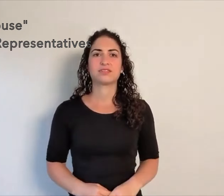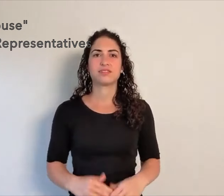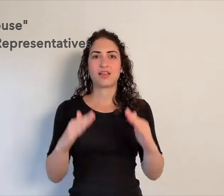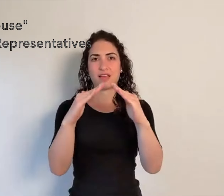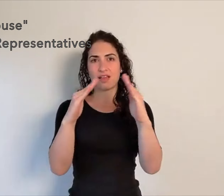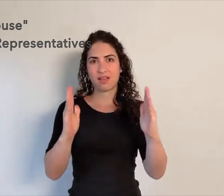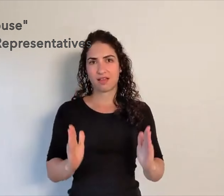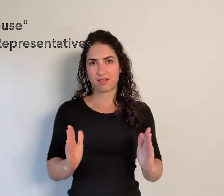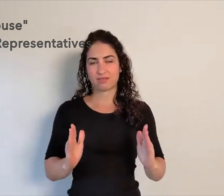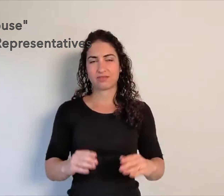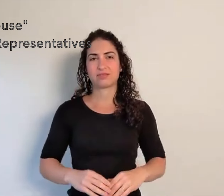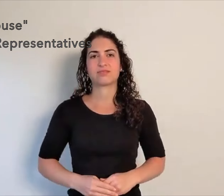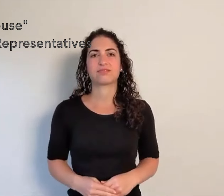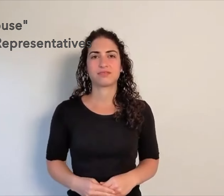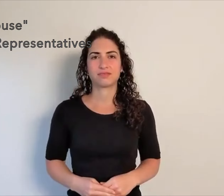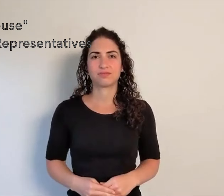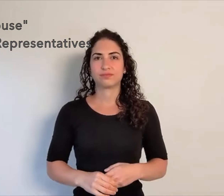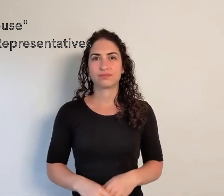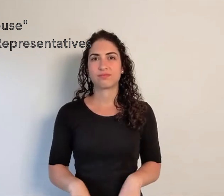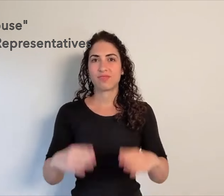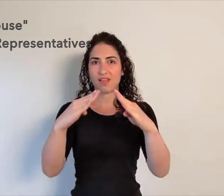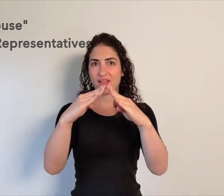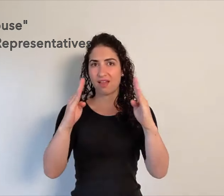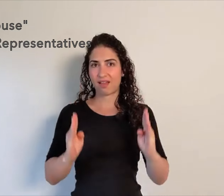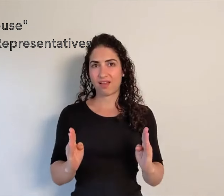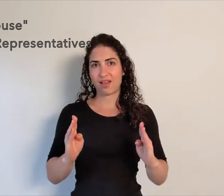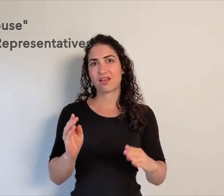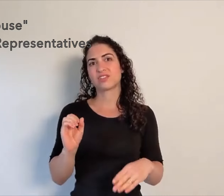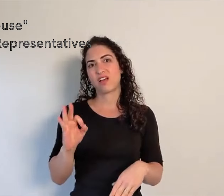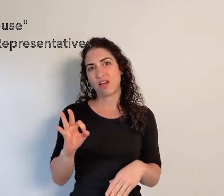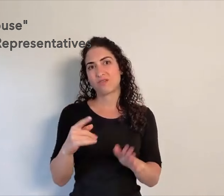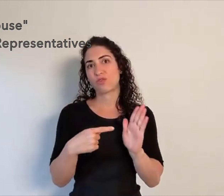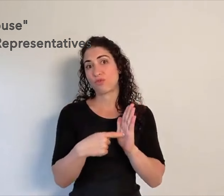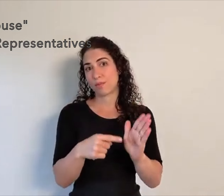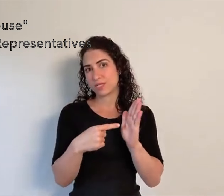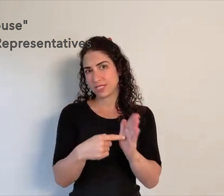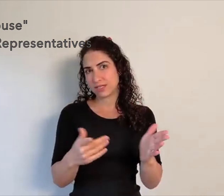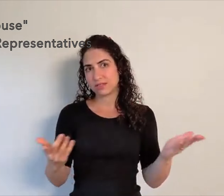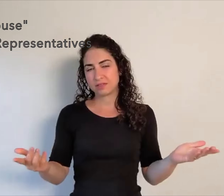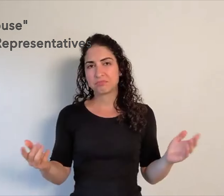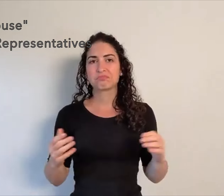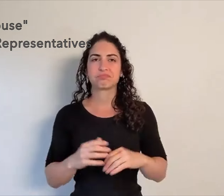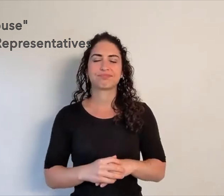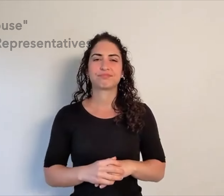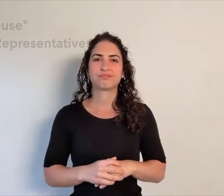HOUSE "House of representatives"